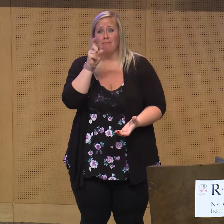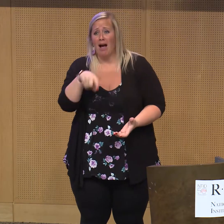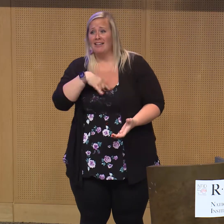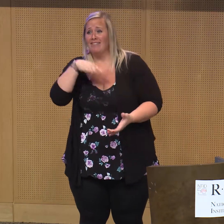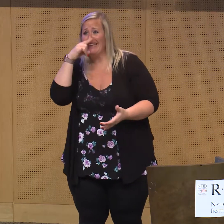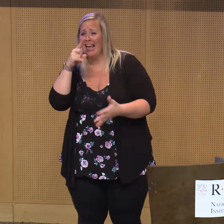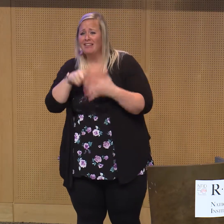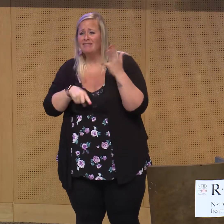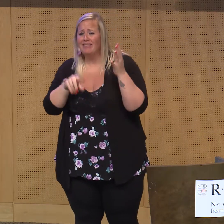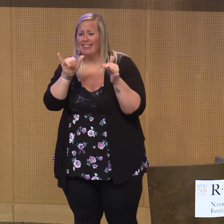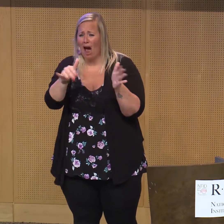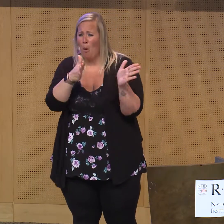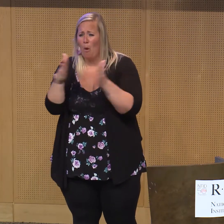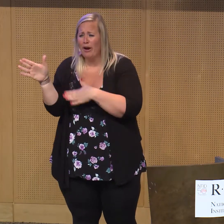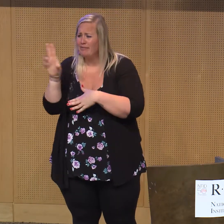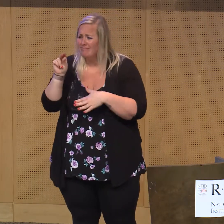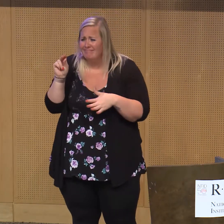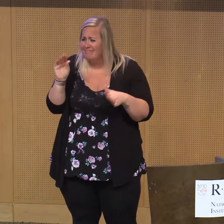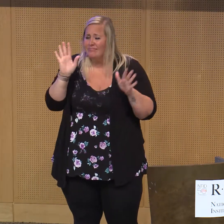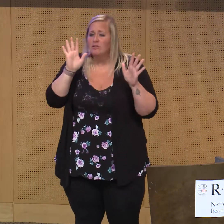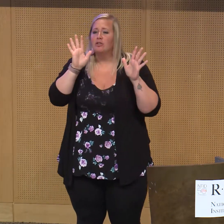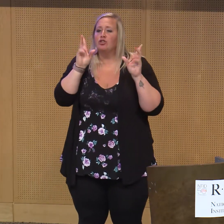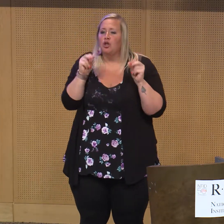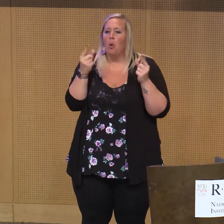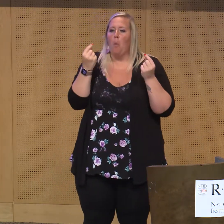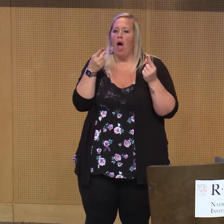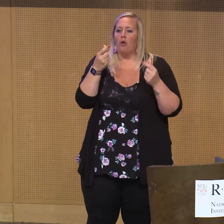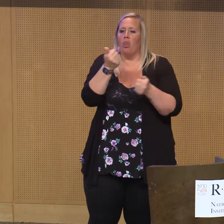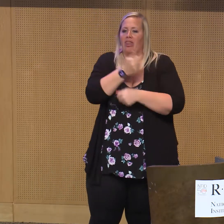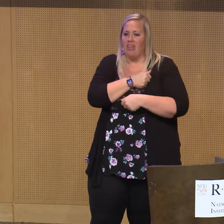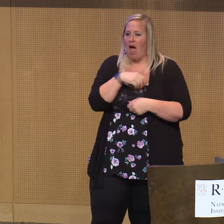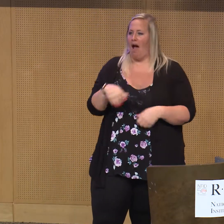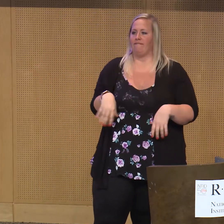You don't always have to graduate and then get married and then do X, Y, and Z.